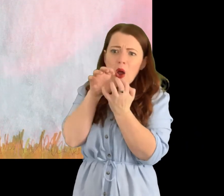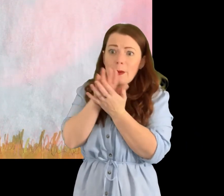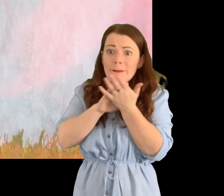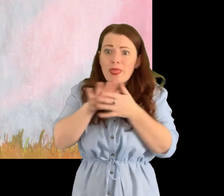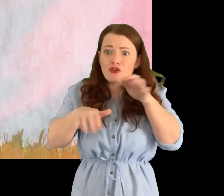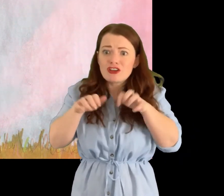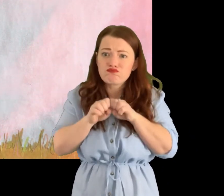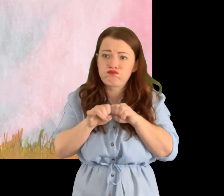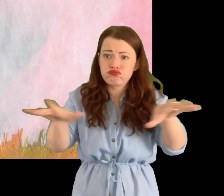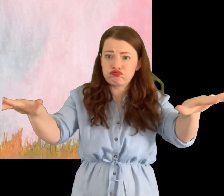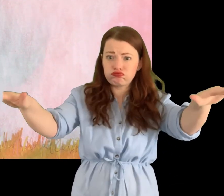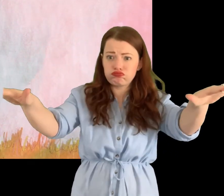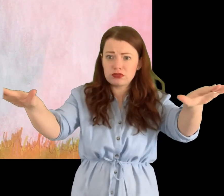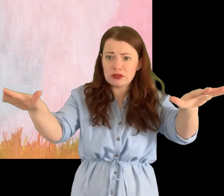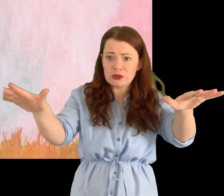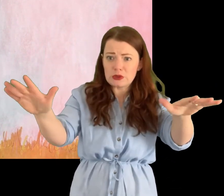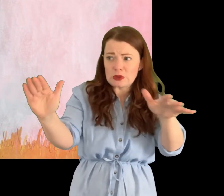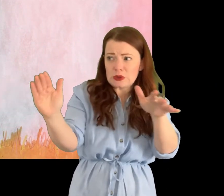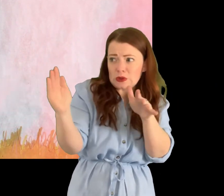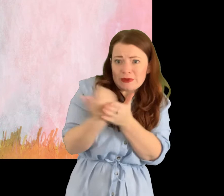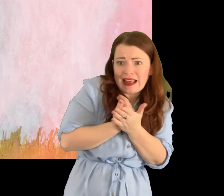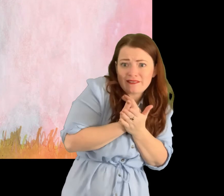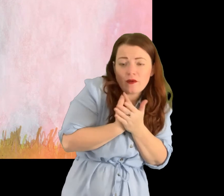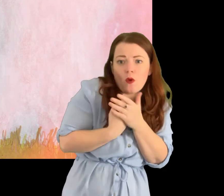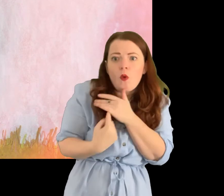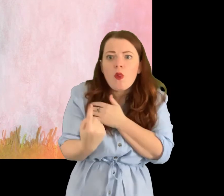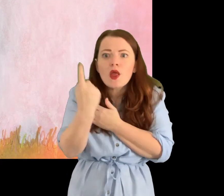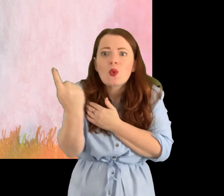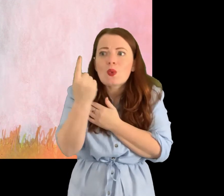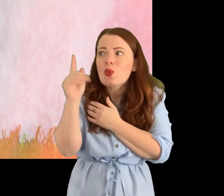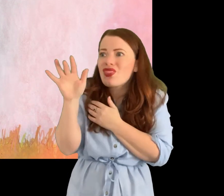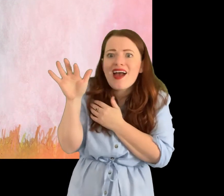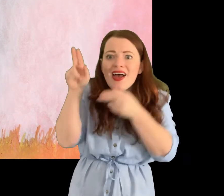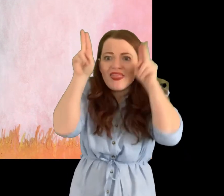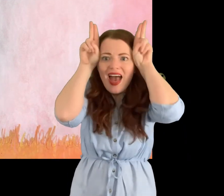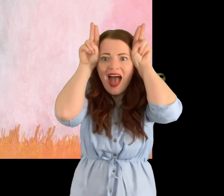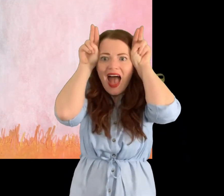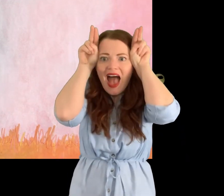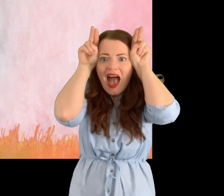Sending all the woodland creatures Scampering away for cover Only the hare stood before them